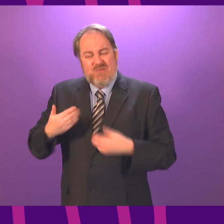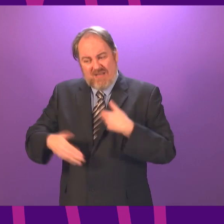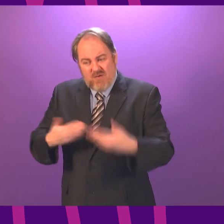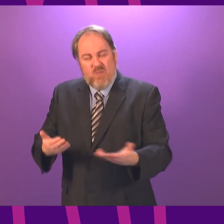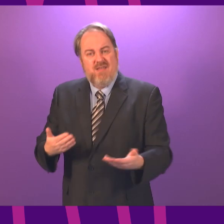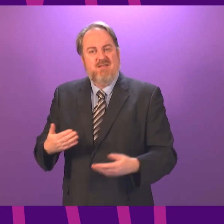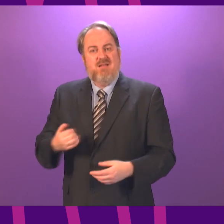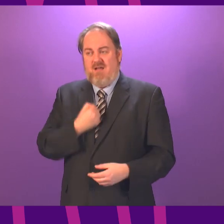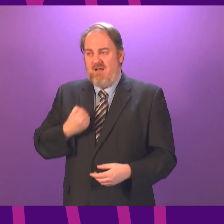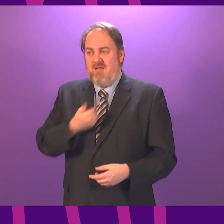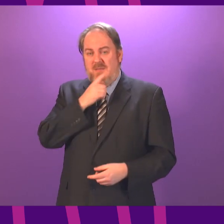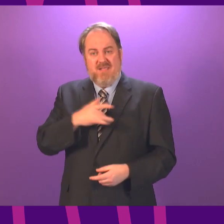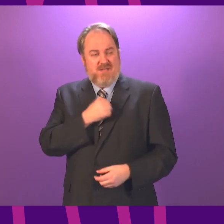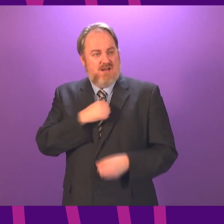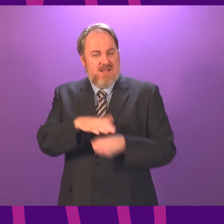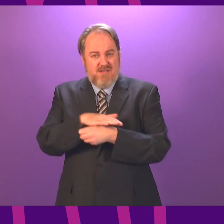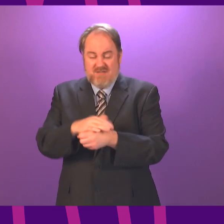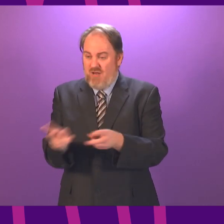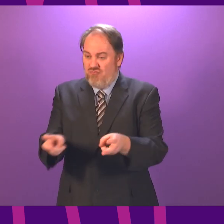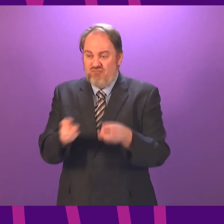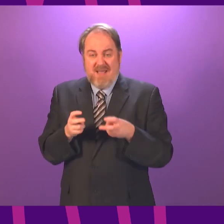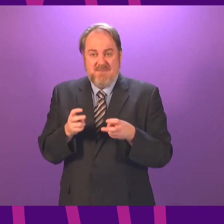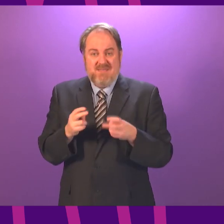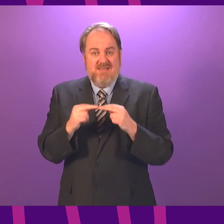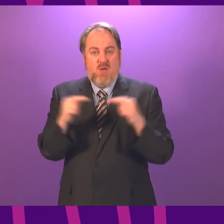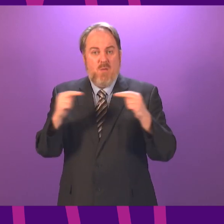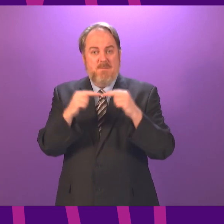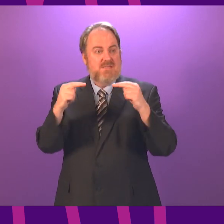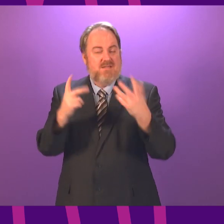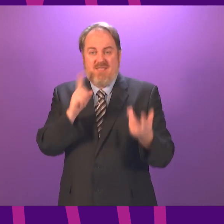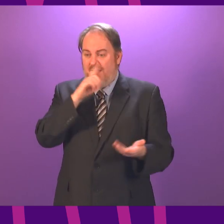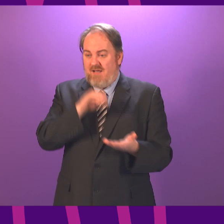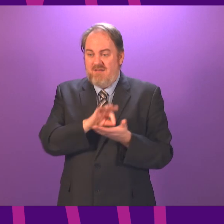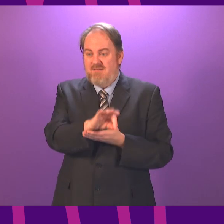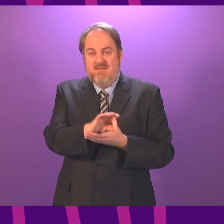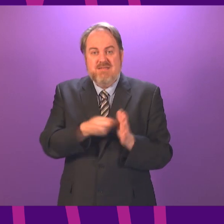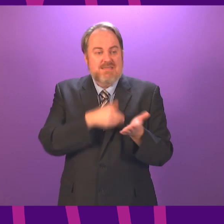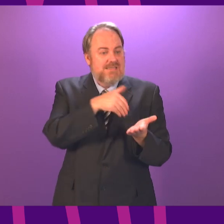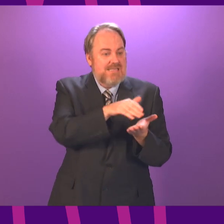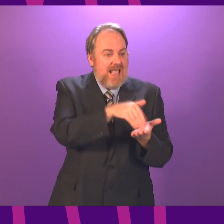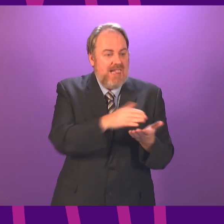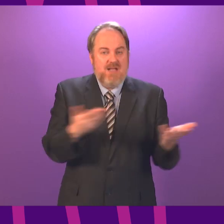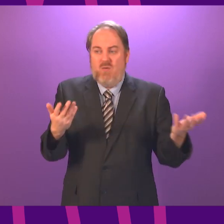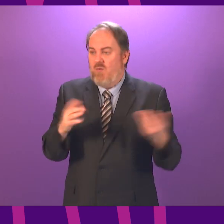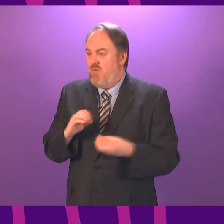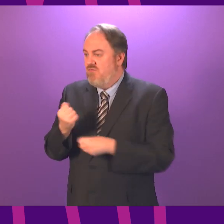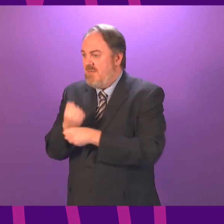Our constituents are trapped, and the immense financial and mental pressures that they are under need to be addressed urgently.